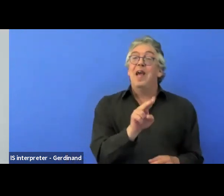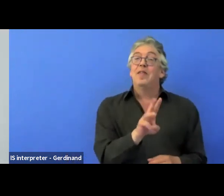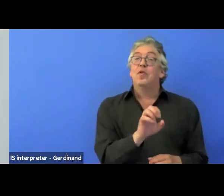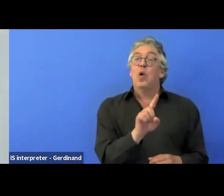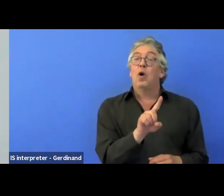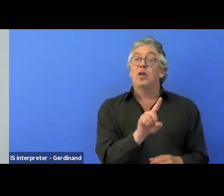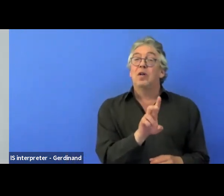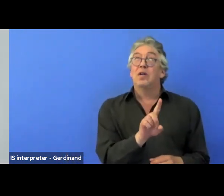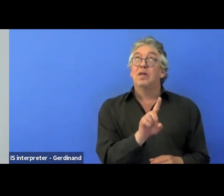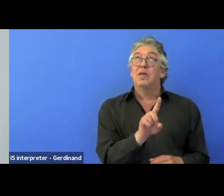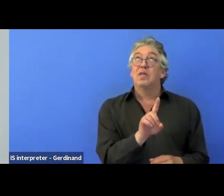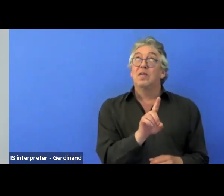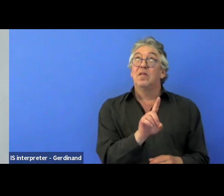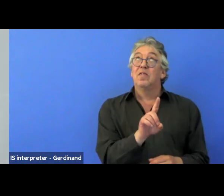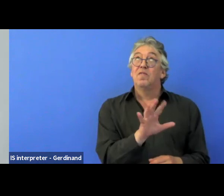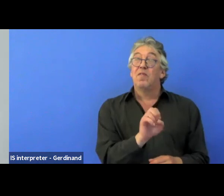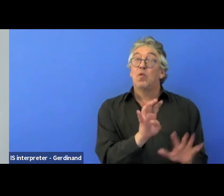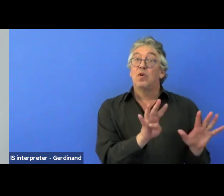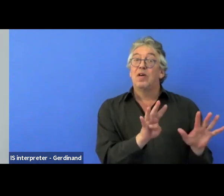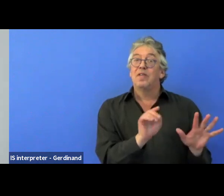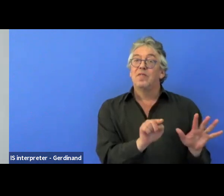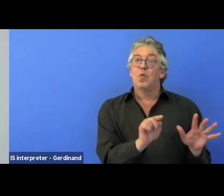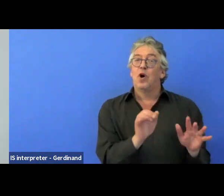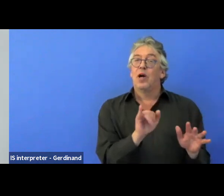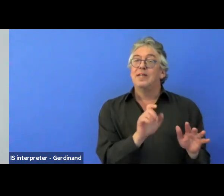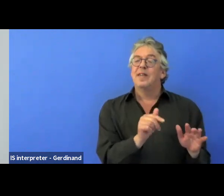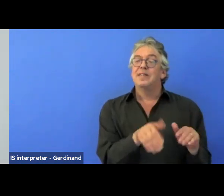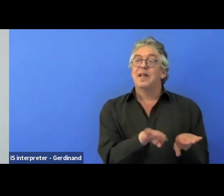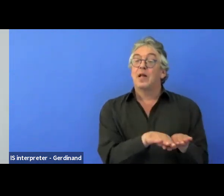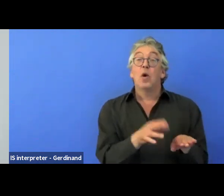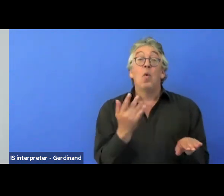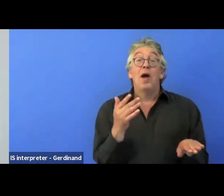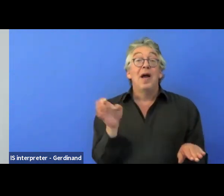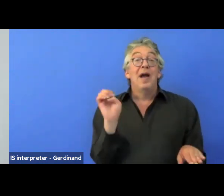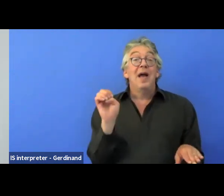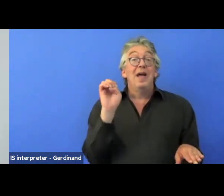so the standard on ICT, because the European publishers claimed